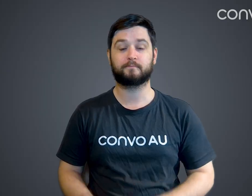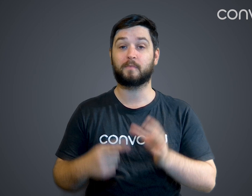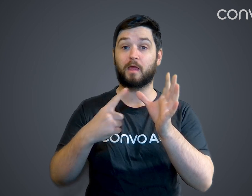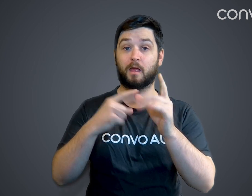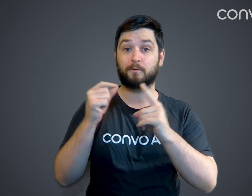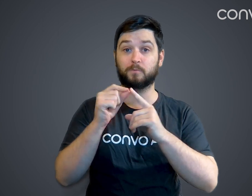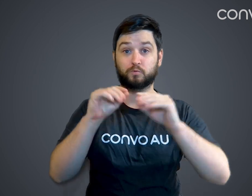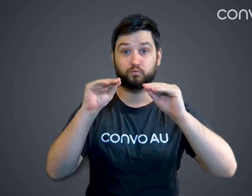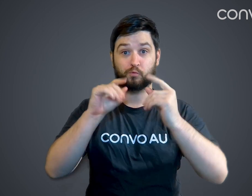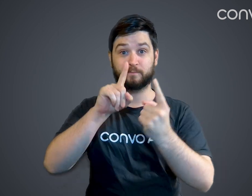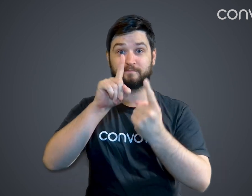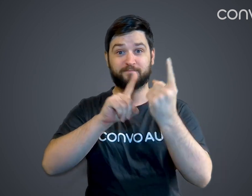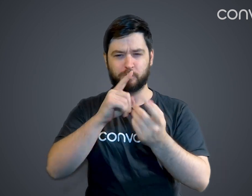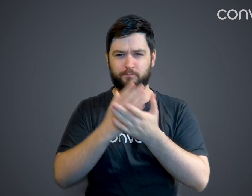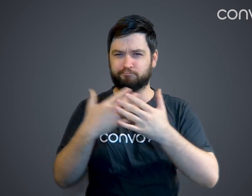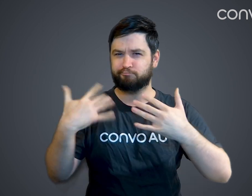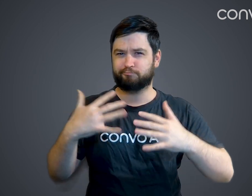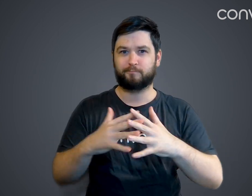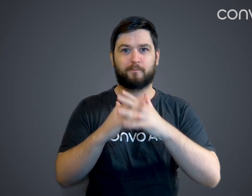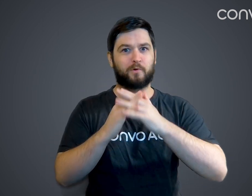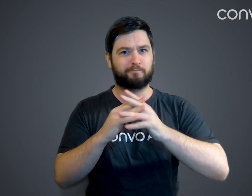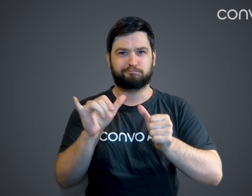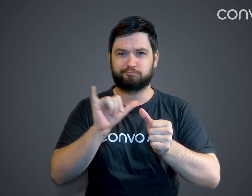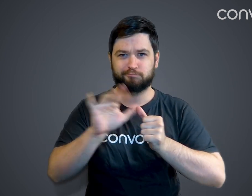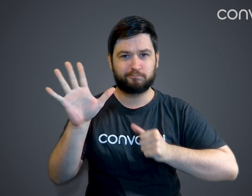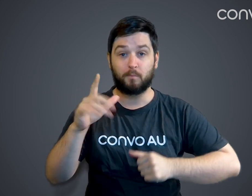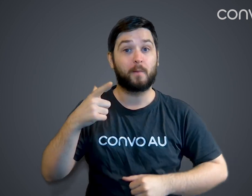The one on one tutorials are really excellent because if you have recently joined Convo Australia,